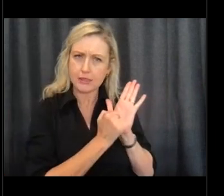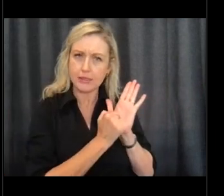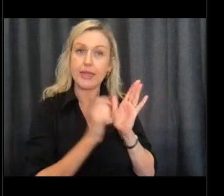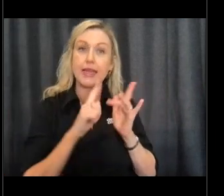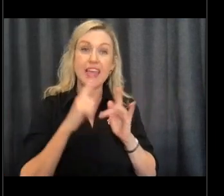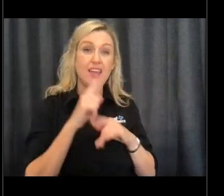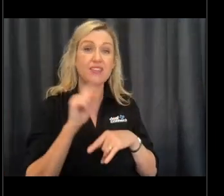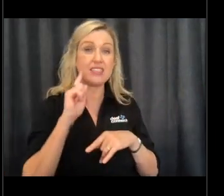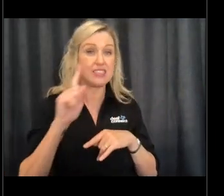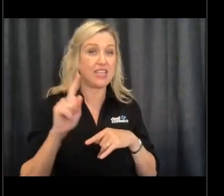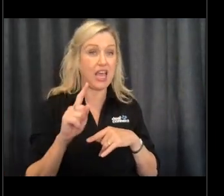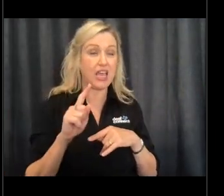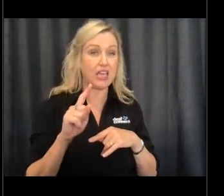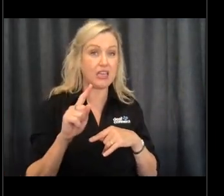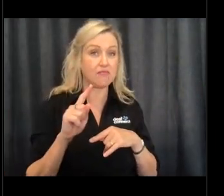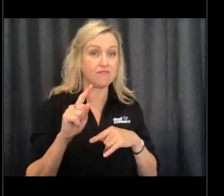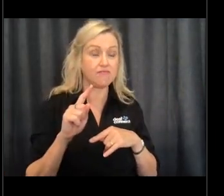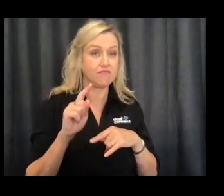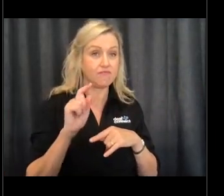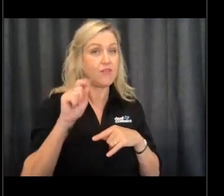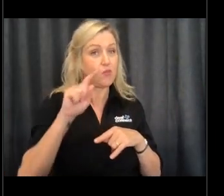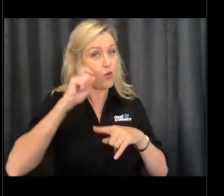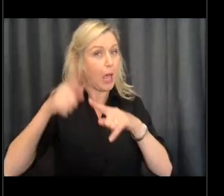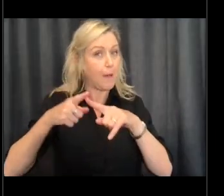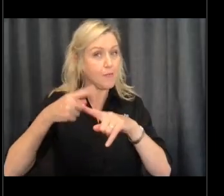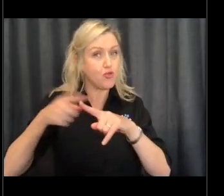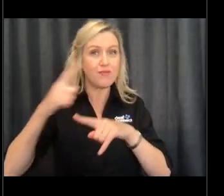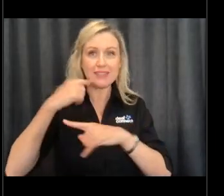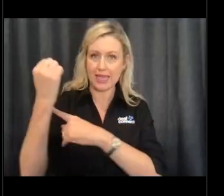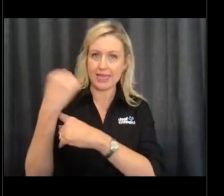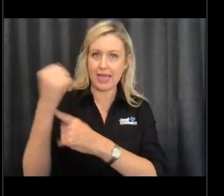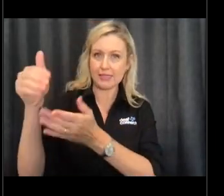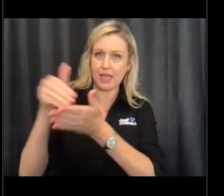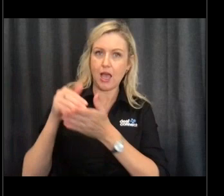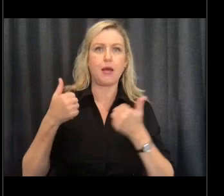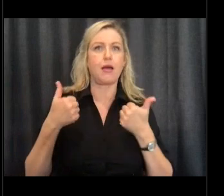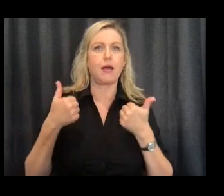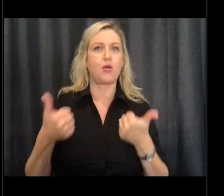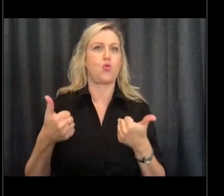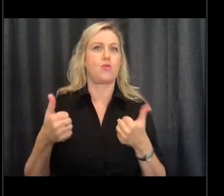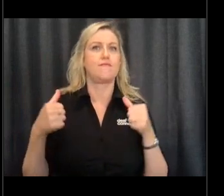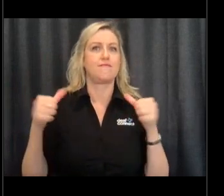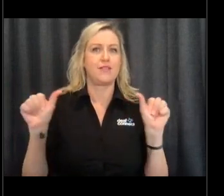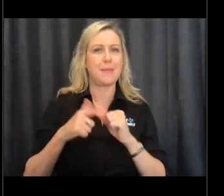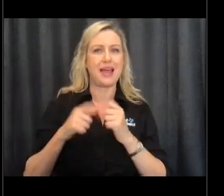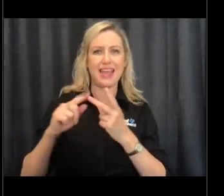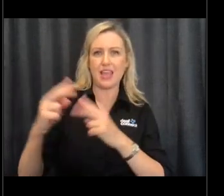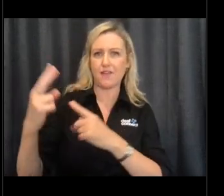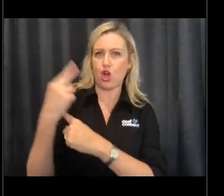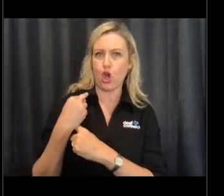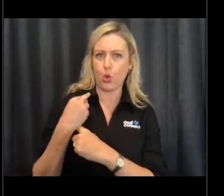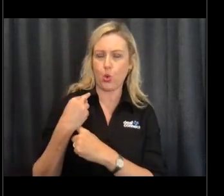But if they don't, that's the point to come to a lawyer but it's really hard for us to do anything if there's no claim at all.